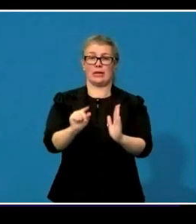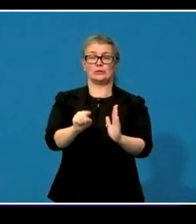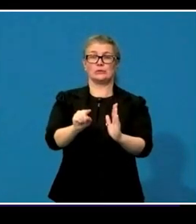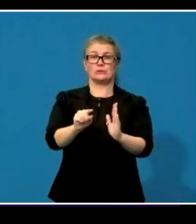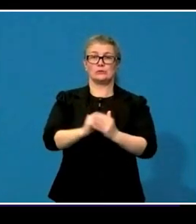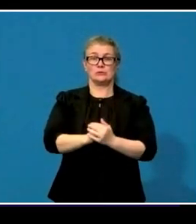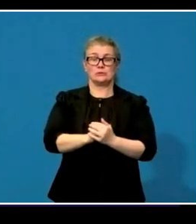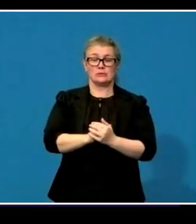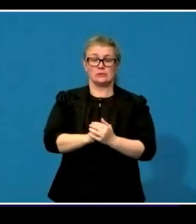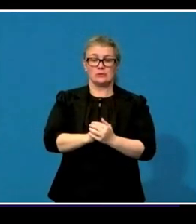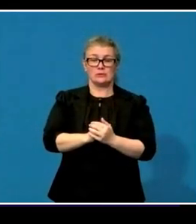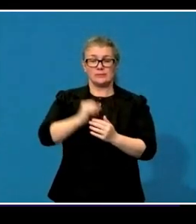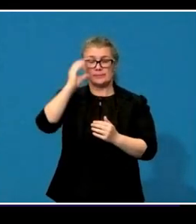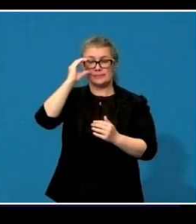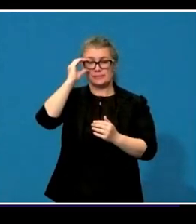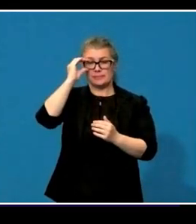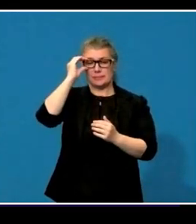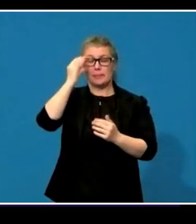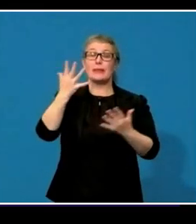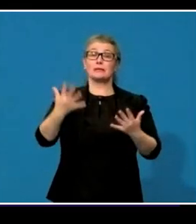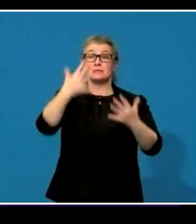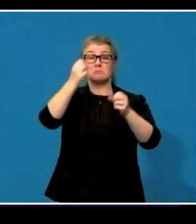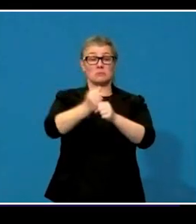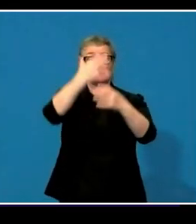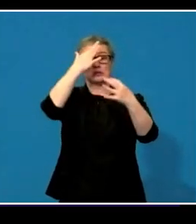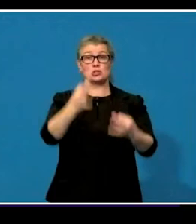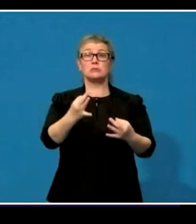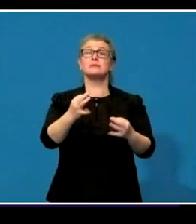Consequently it was determined that that would - is what would happen and that the